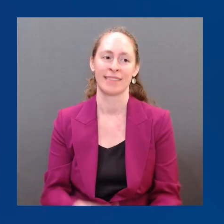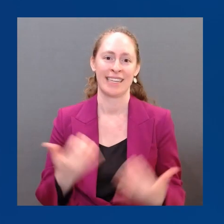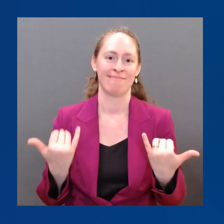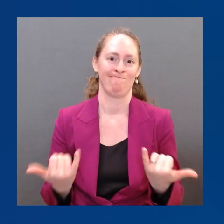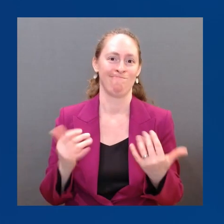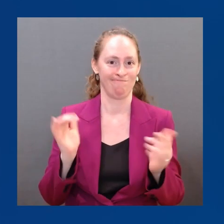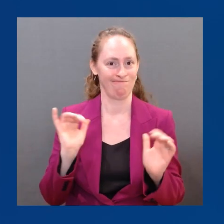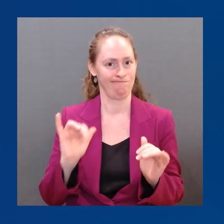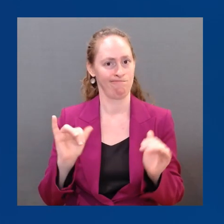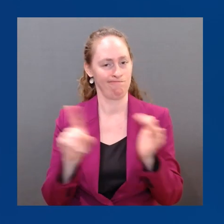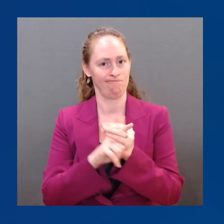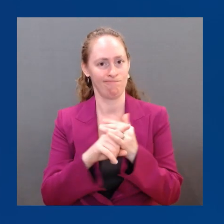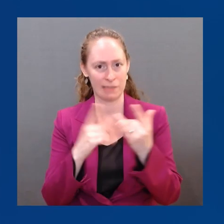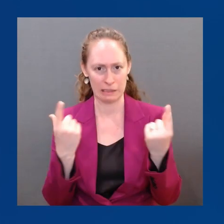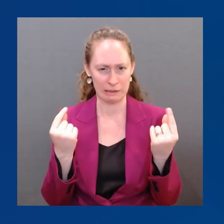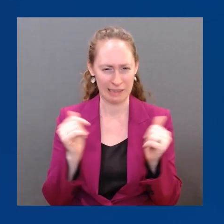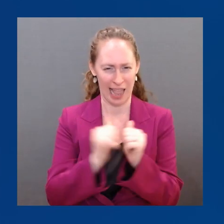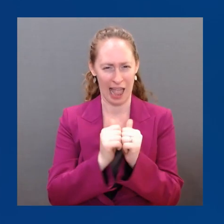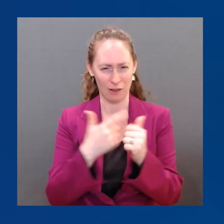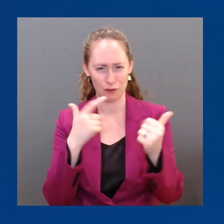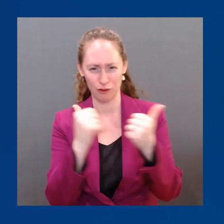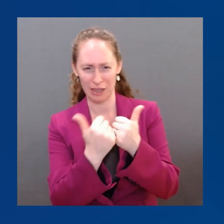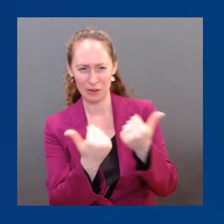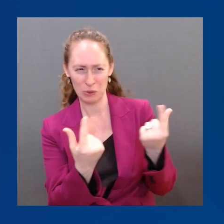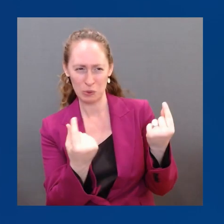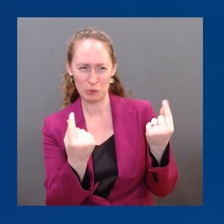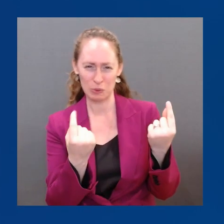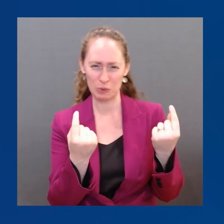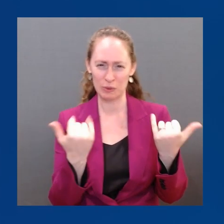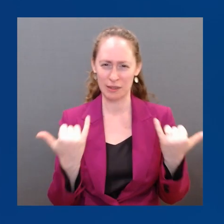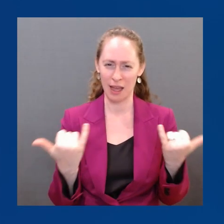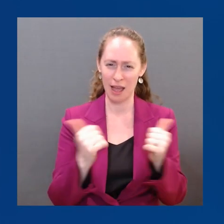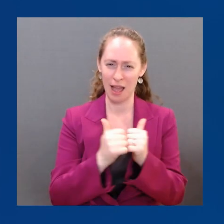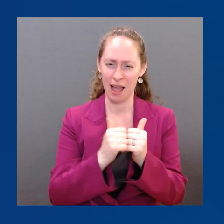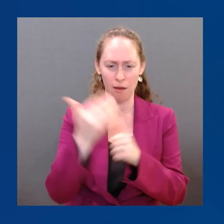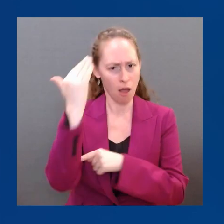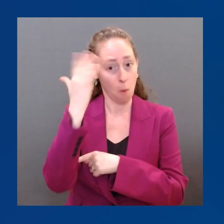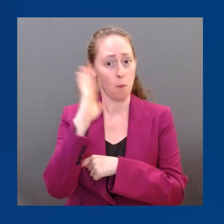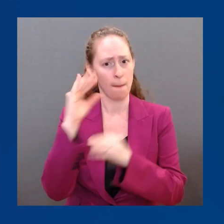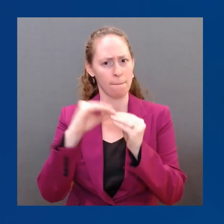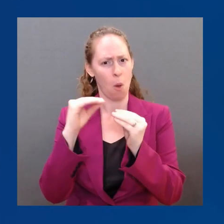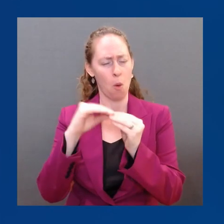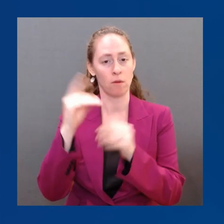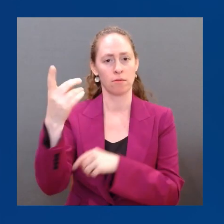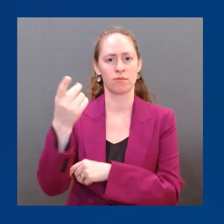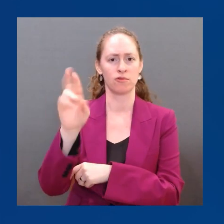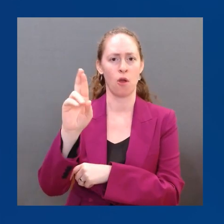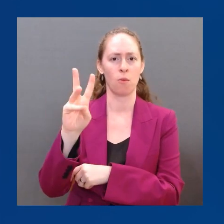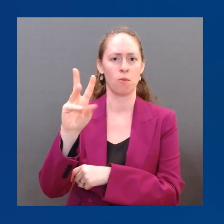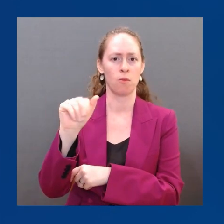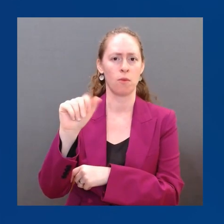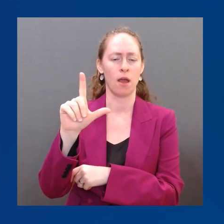And you'll hear, by the way, more on all of that both from Dr. Walensky and Dr. Fauci. So how are we thinking about that?